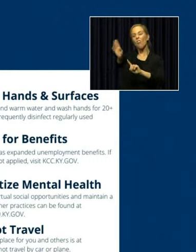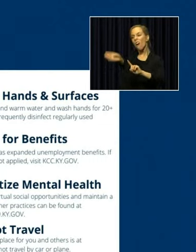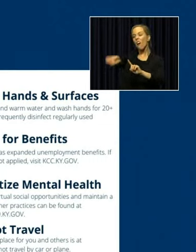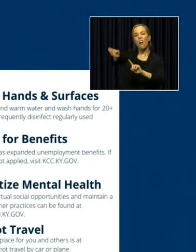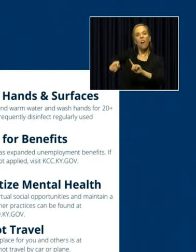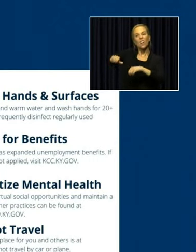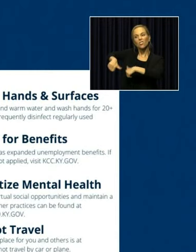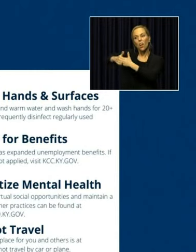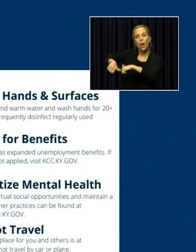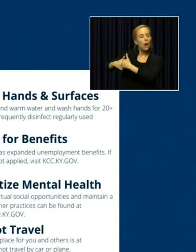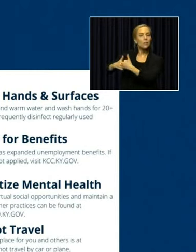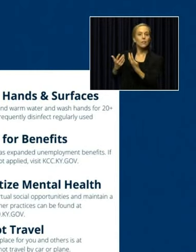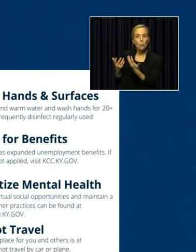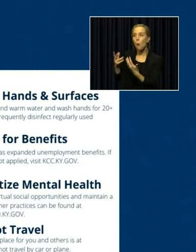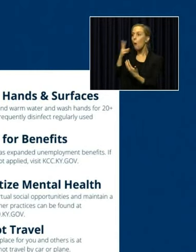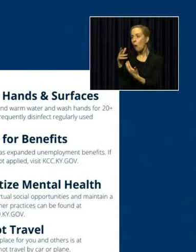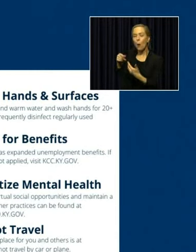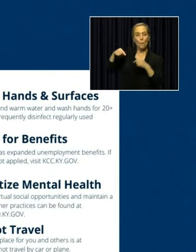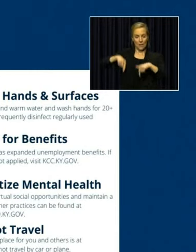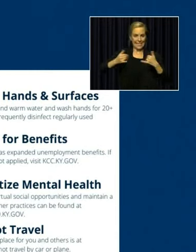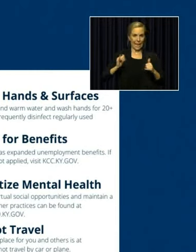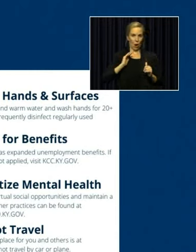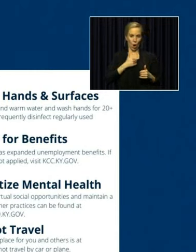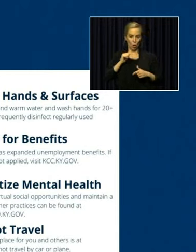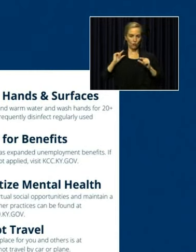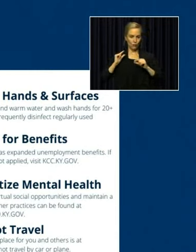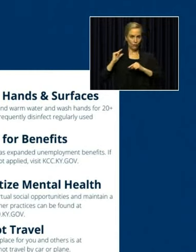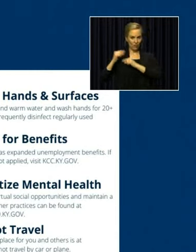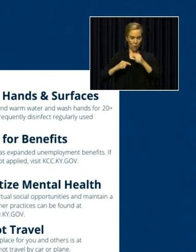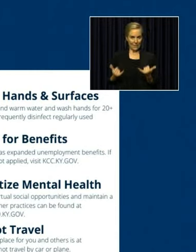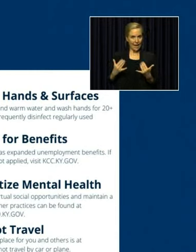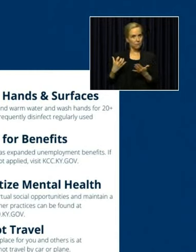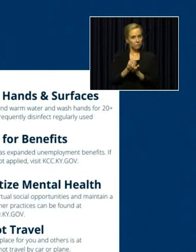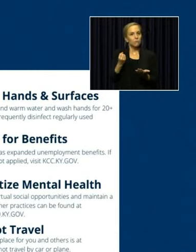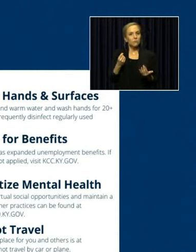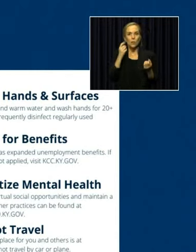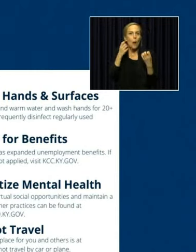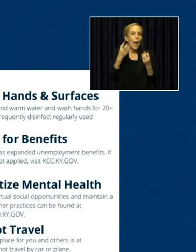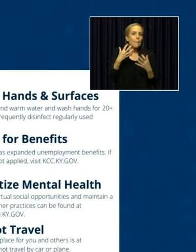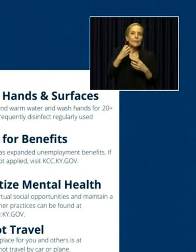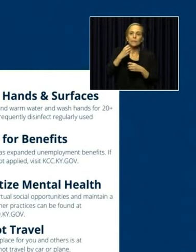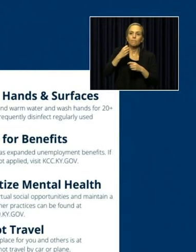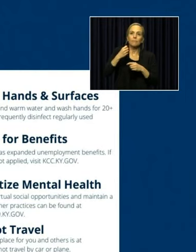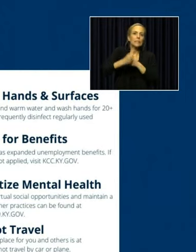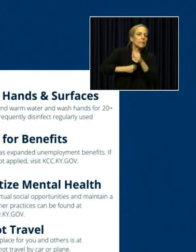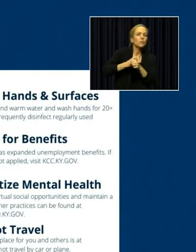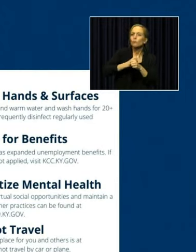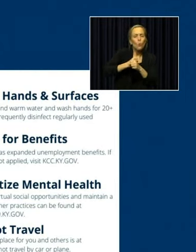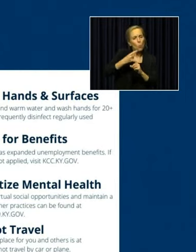YOU'RE HEALTHY AT HOME. YOU HAVE TIME TO FILL OUT THE CENSUS. AS WE REBUILD, AS WE REBUILD OUR